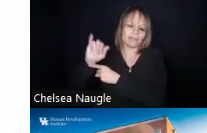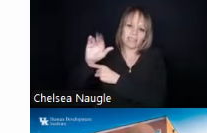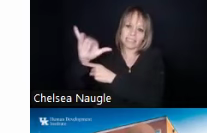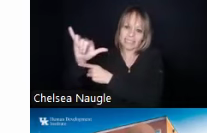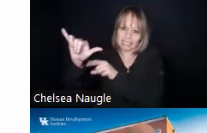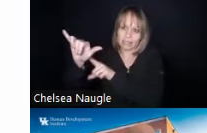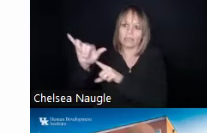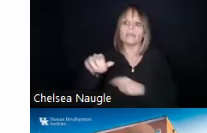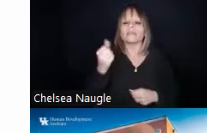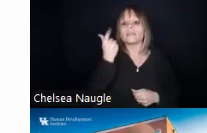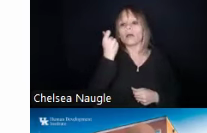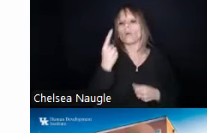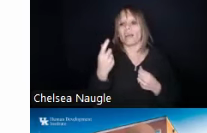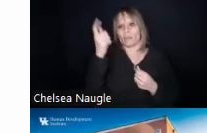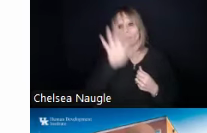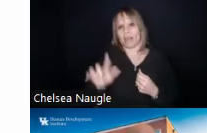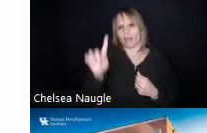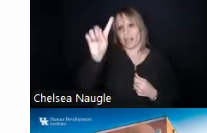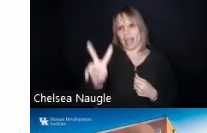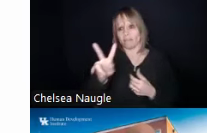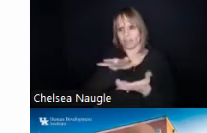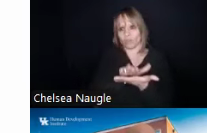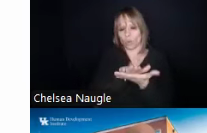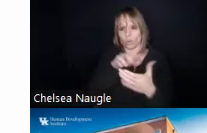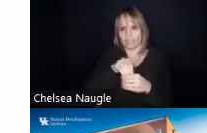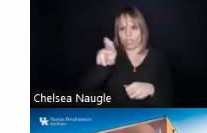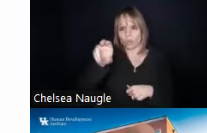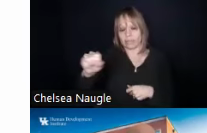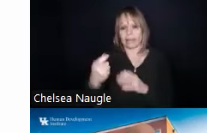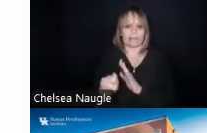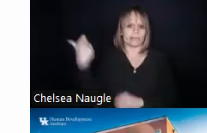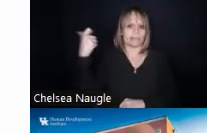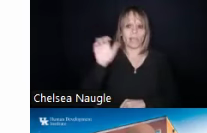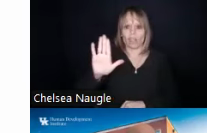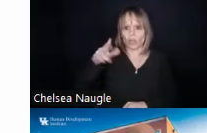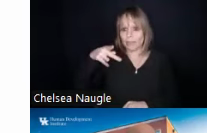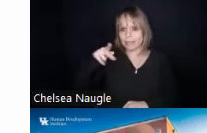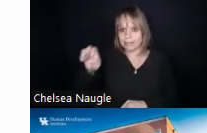States have jettisoned uh their physical activity programs. Um that's a concern we should all think